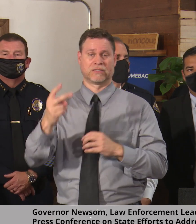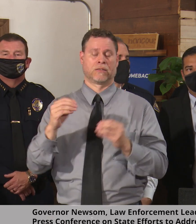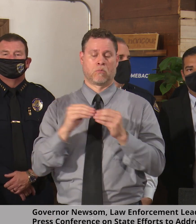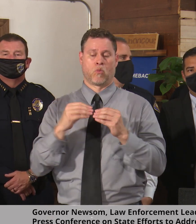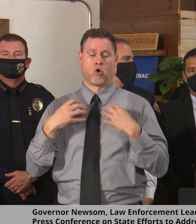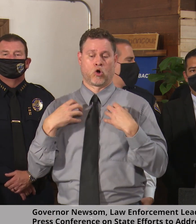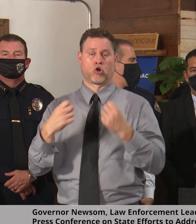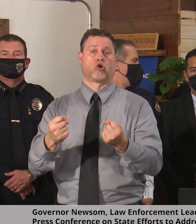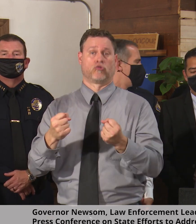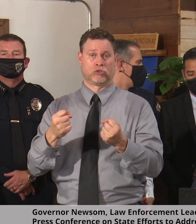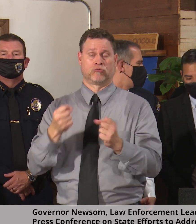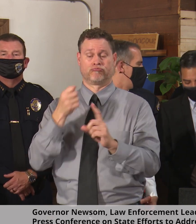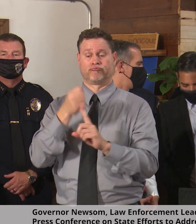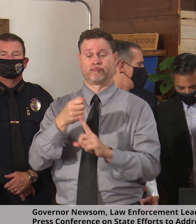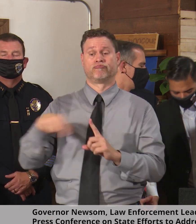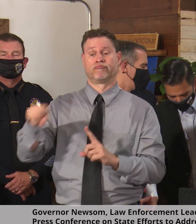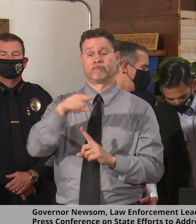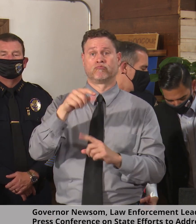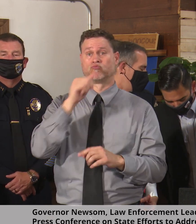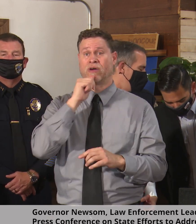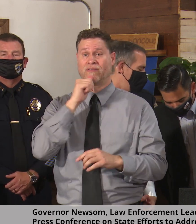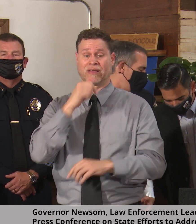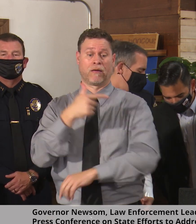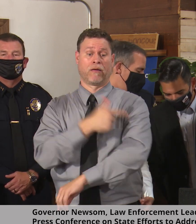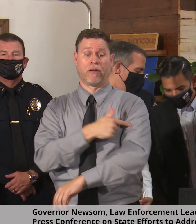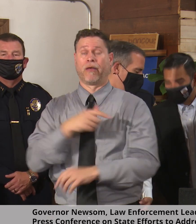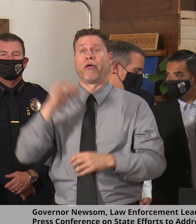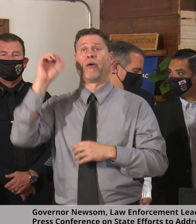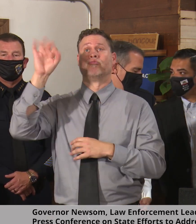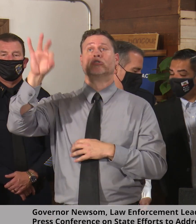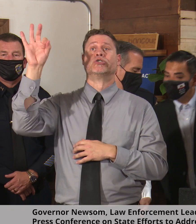convictions for those that have privately gotten the vaccine but are out there preaching somehow